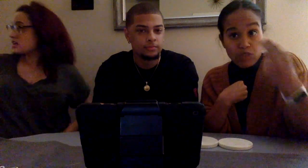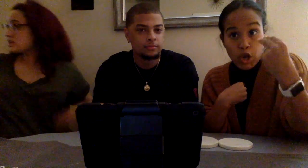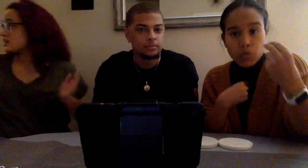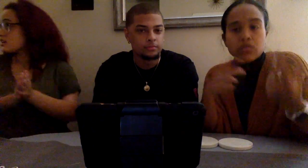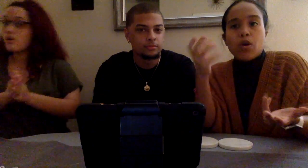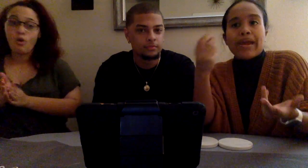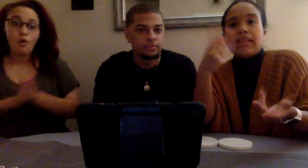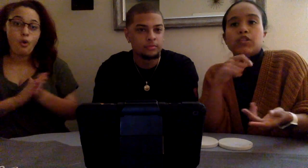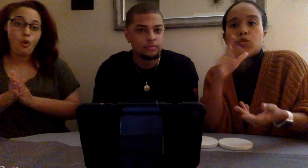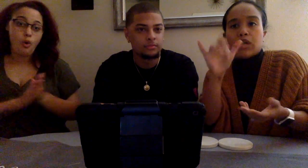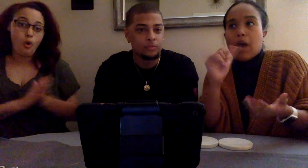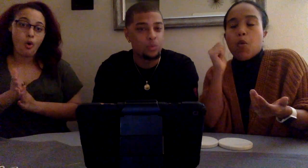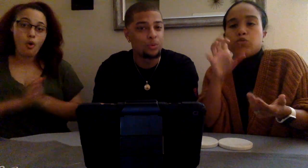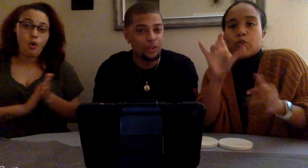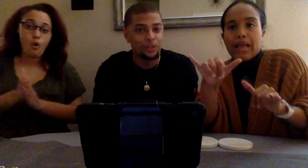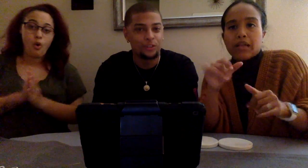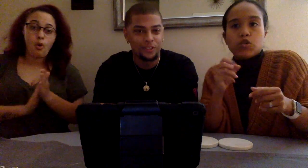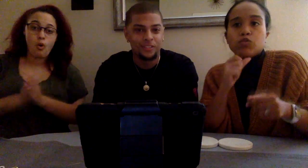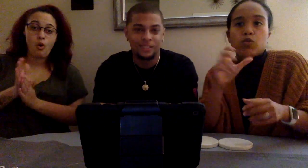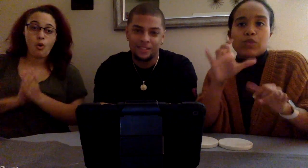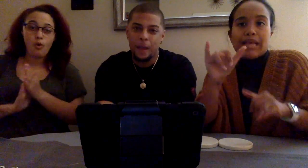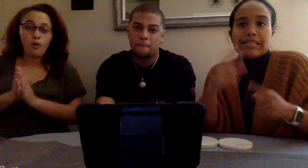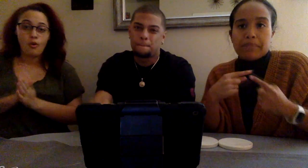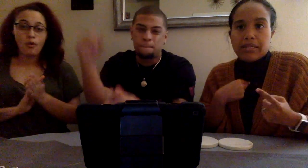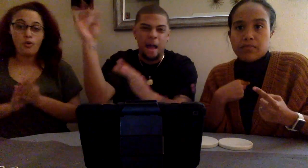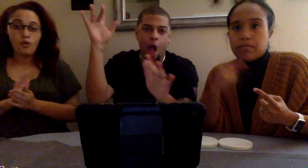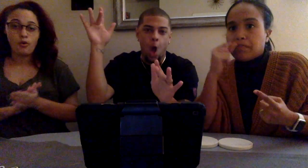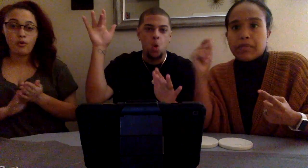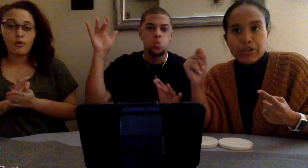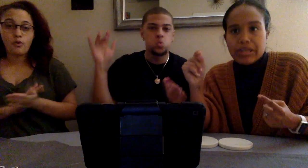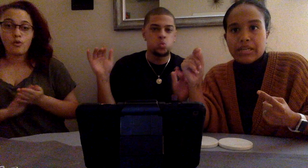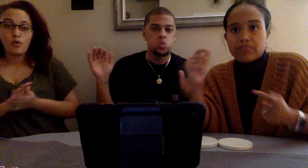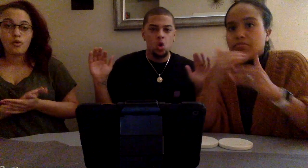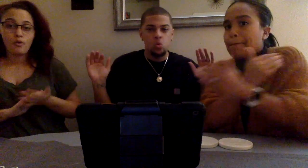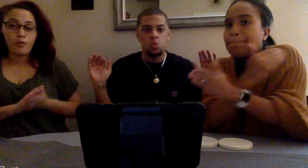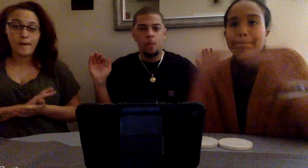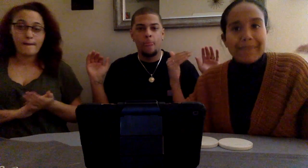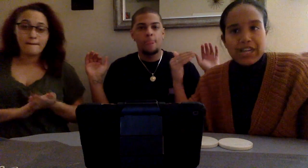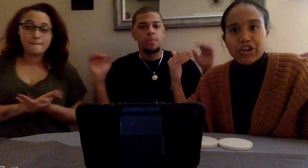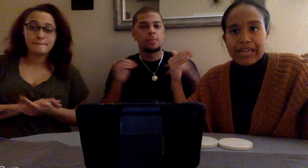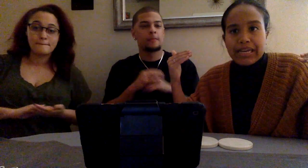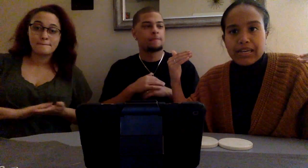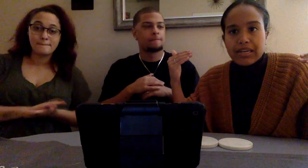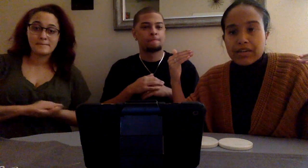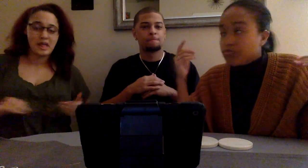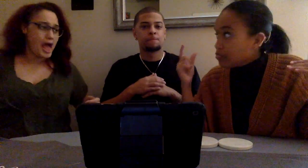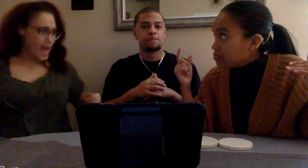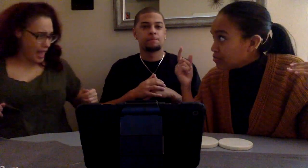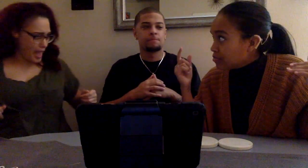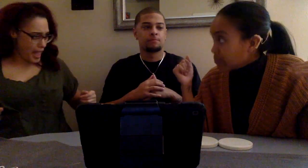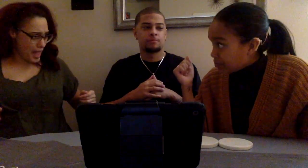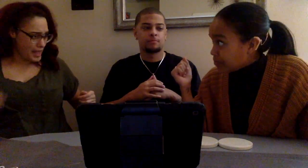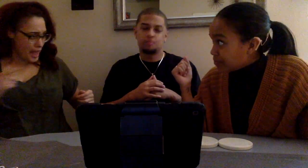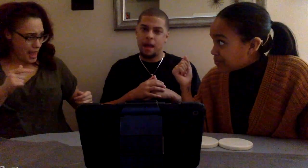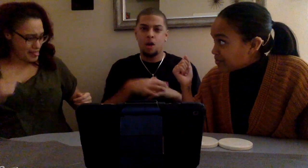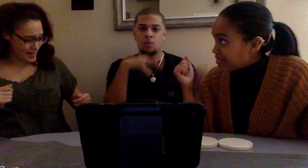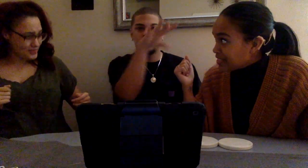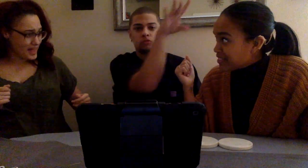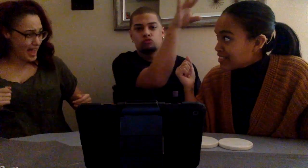No? Okay, then don't do that. I would not do that. So don't do that. Period. PERIODT! Daisy: Heyy heyy, I like that!